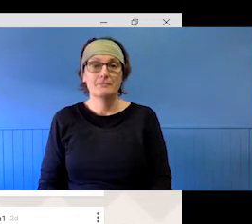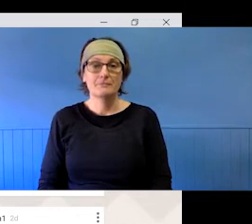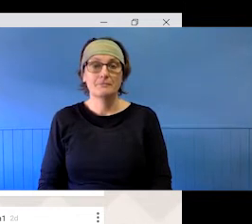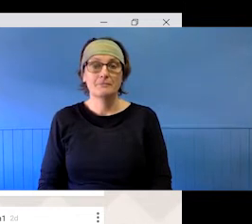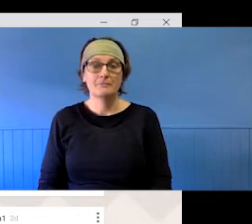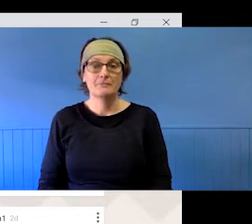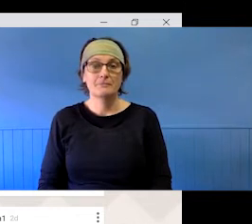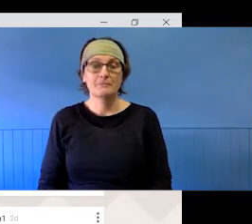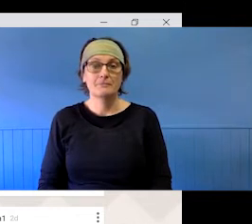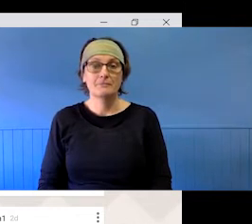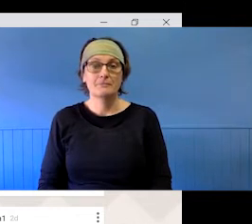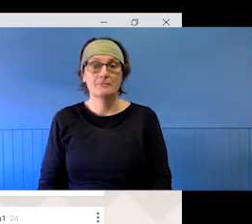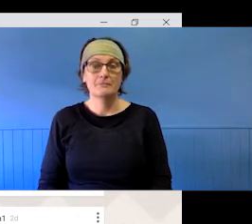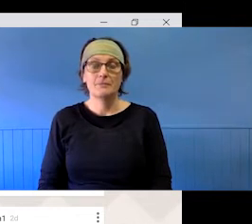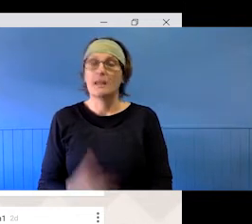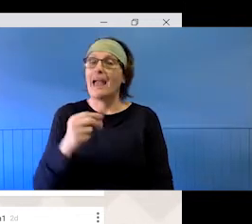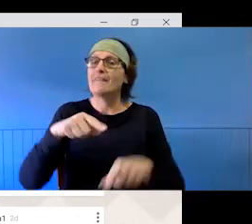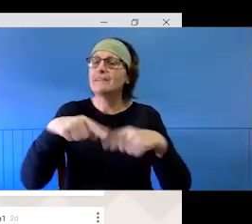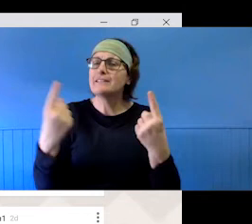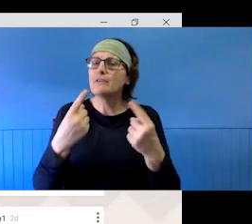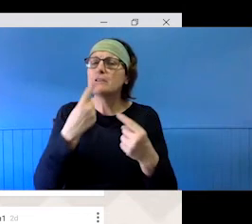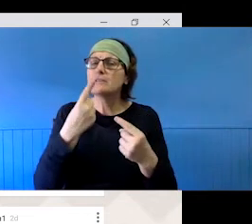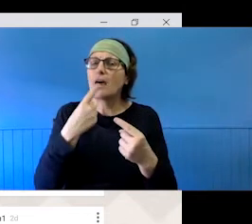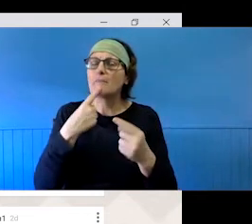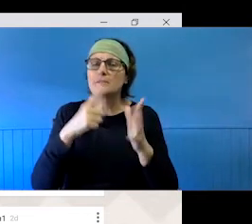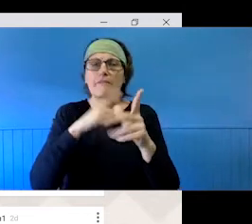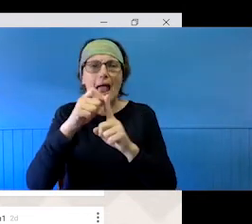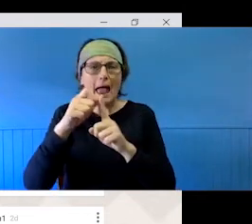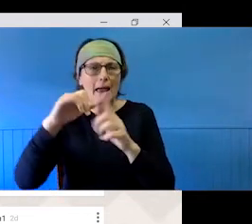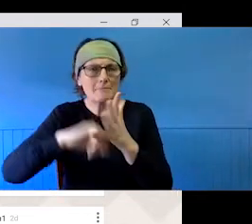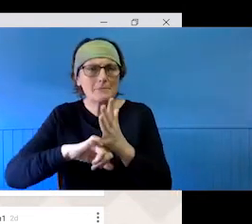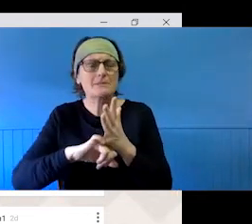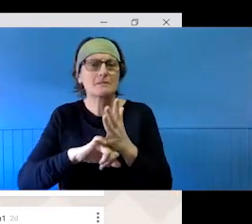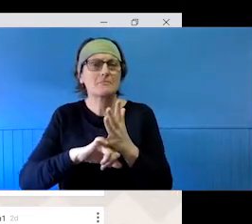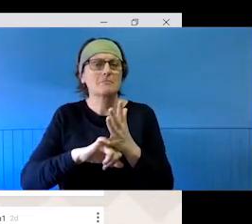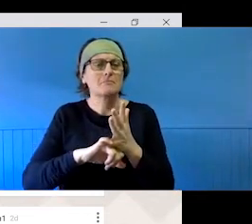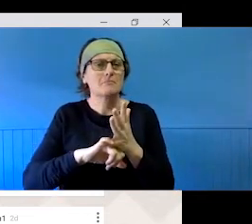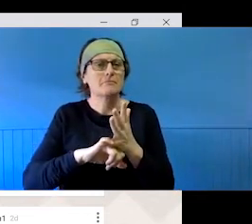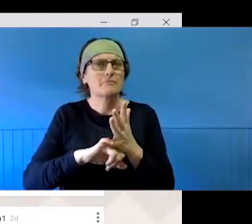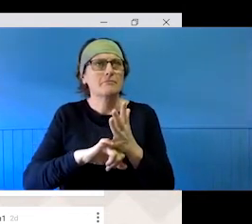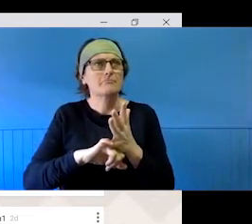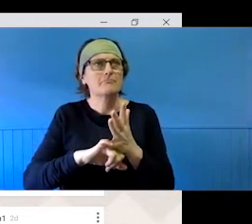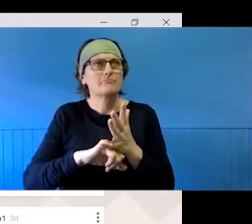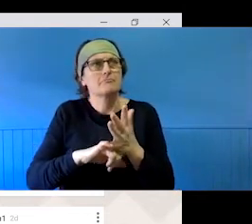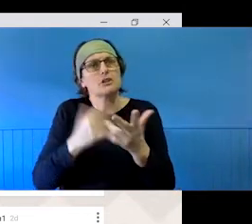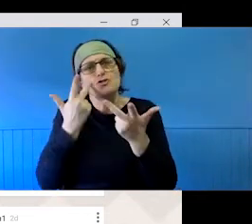apps that are really supportive of different ways of learning.